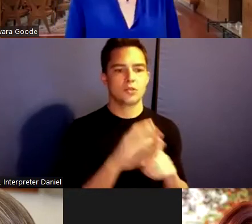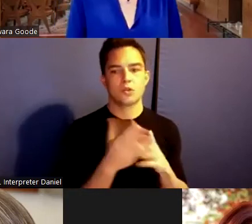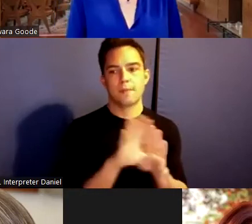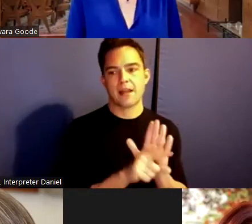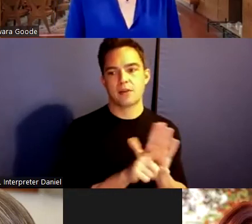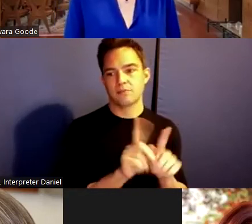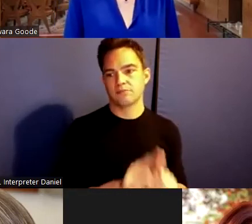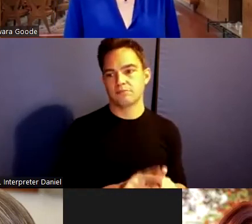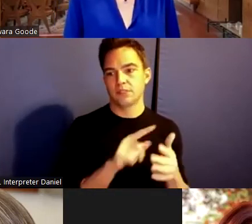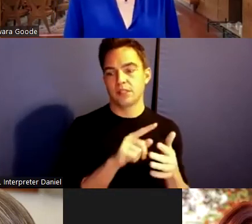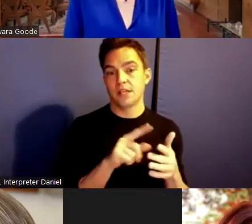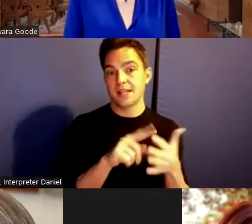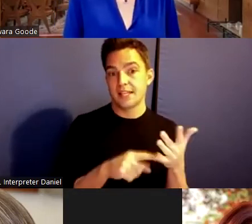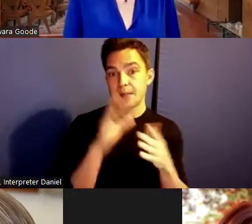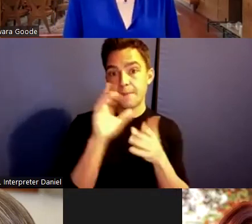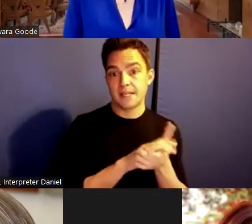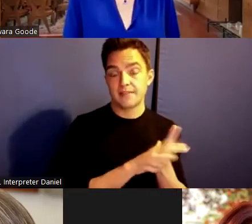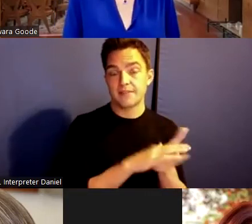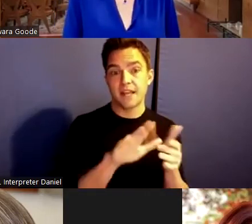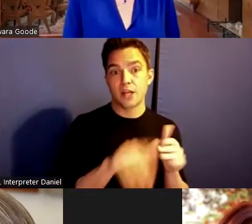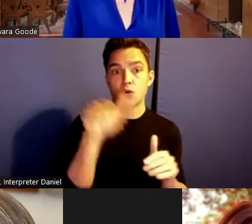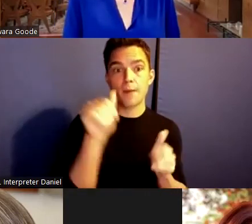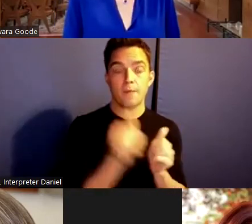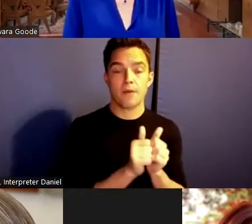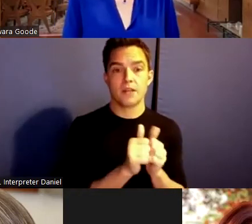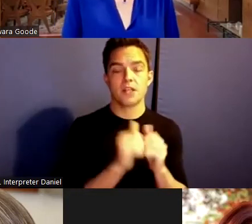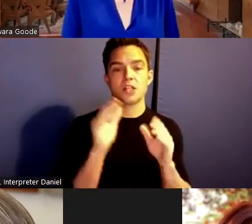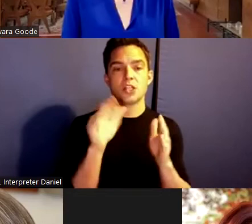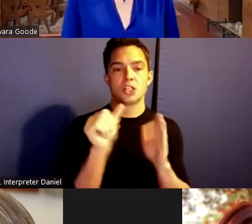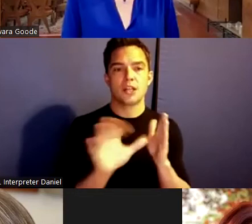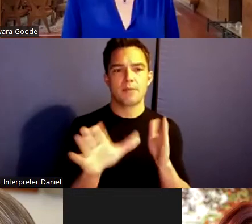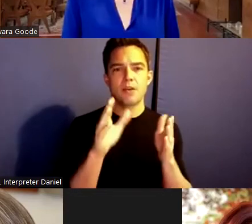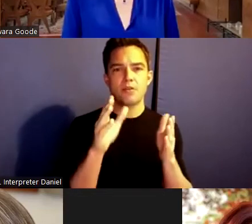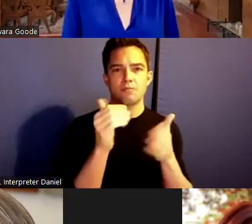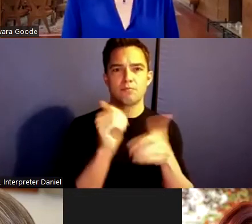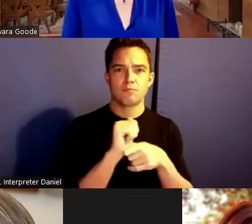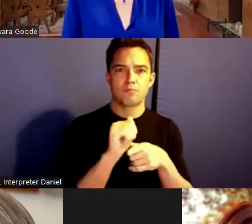Those beliefs that they grew up with, shaped their practice even more than they might be aware